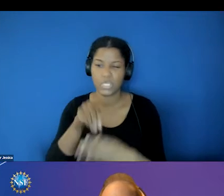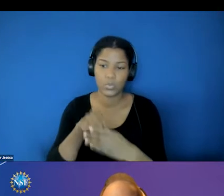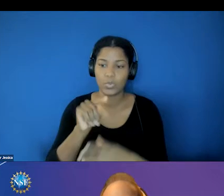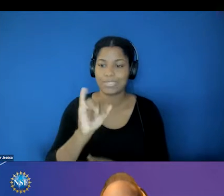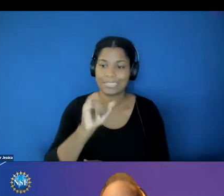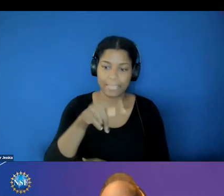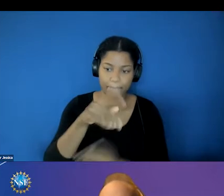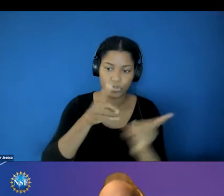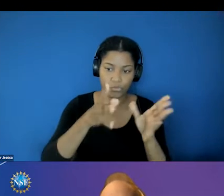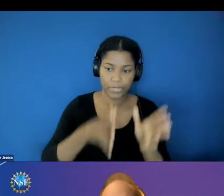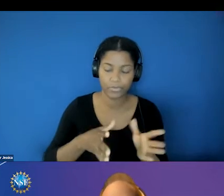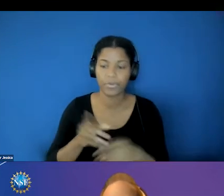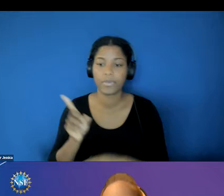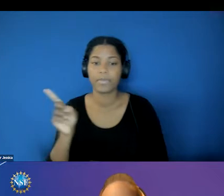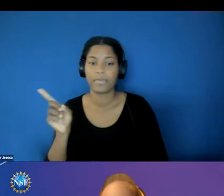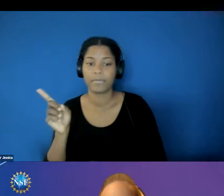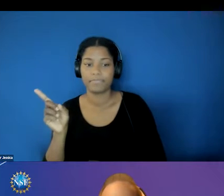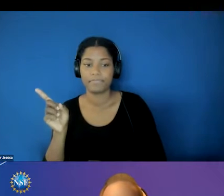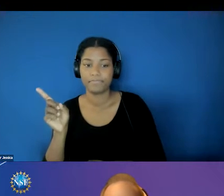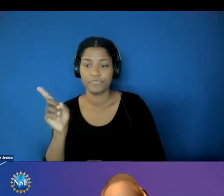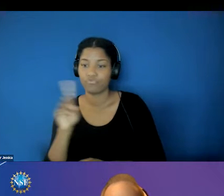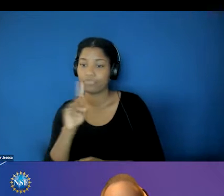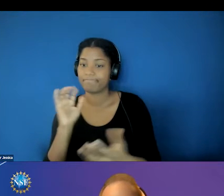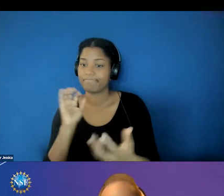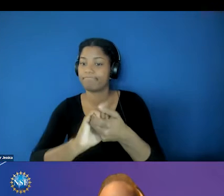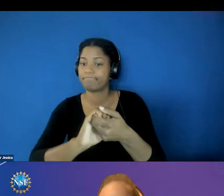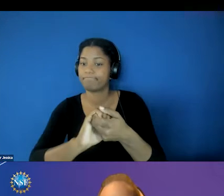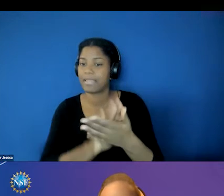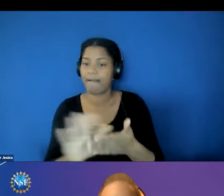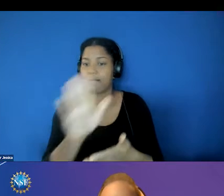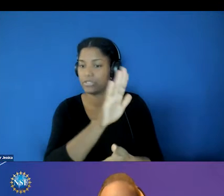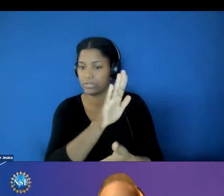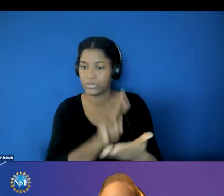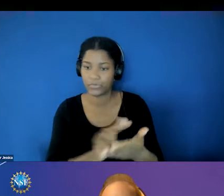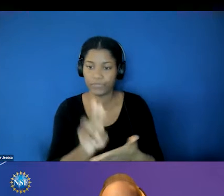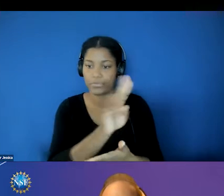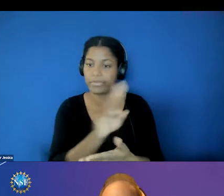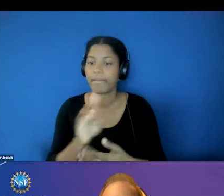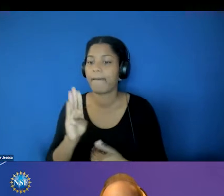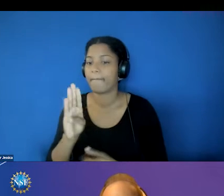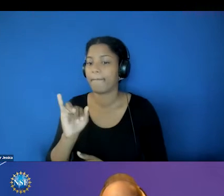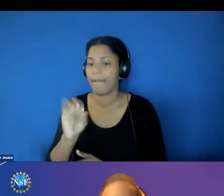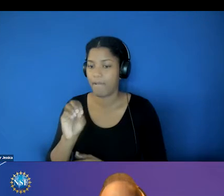They are akin to colleges within universities. So, there's a Bioscience directorate,